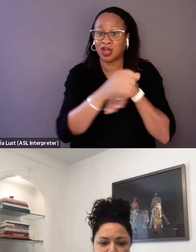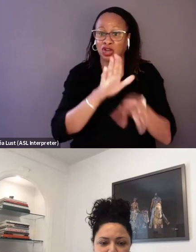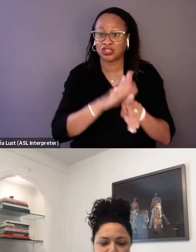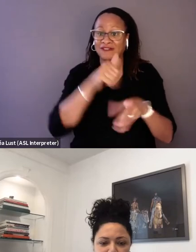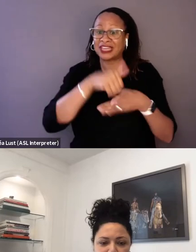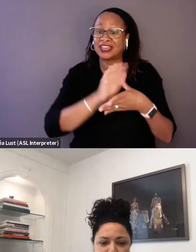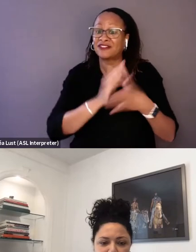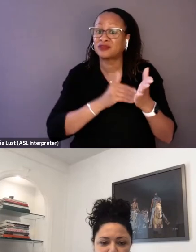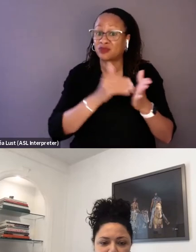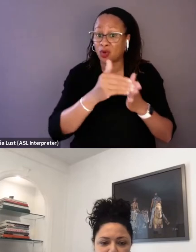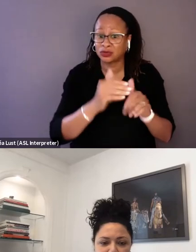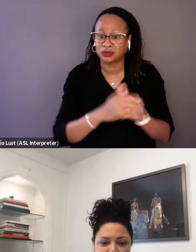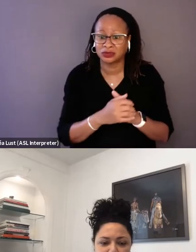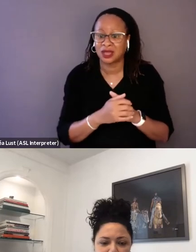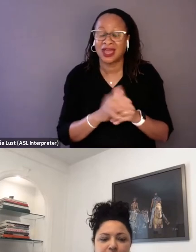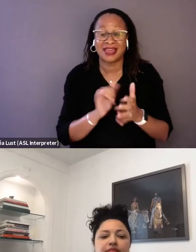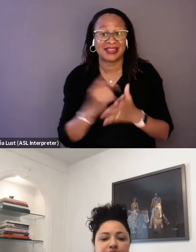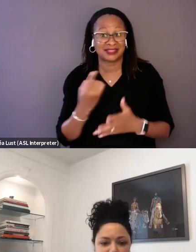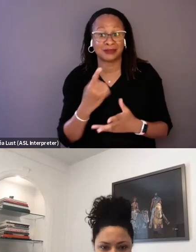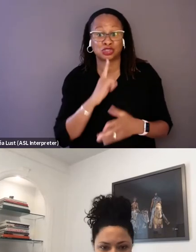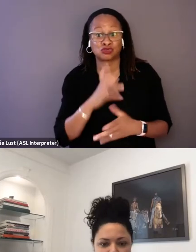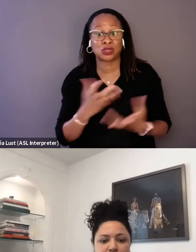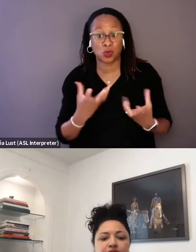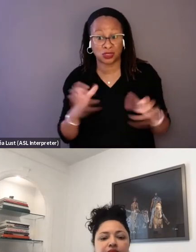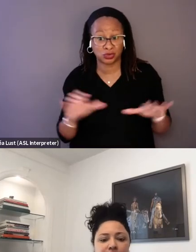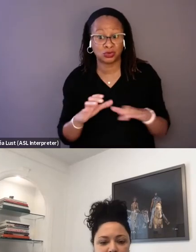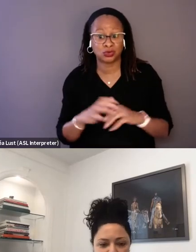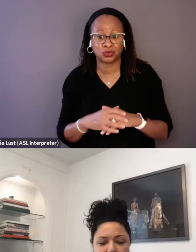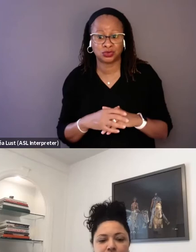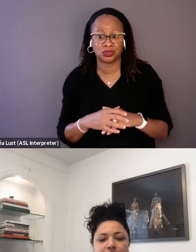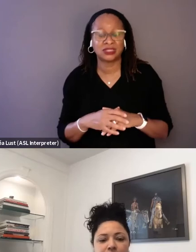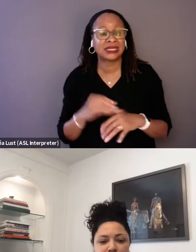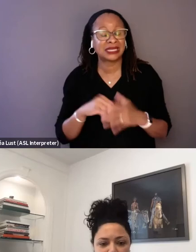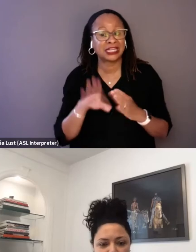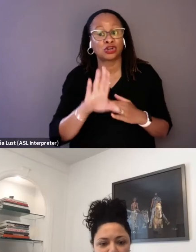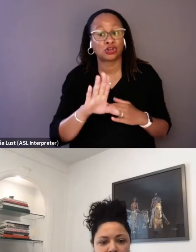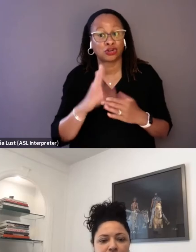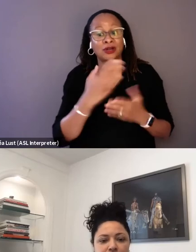and that was something she really wanted to do in her episode to, you know